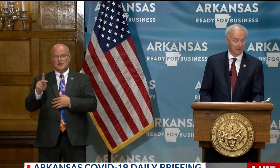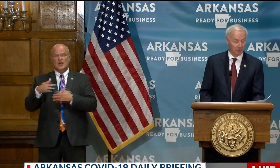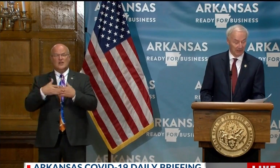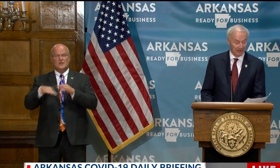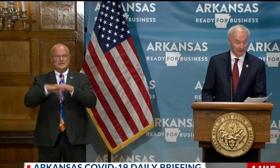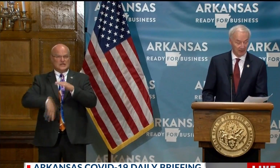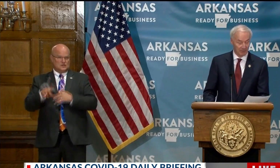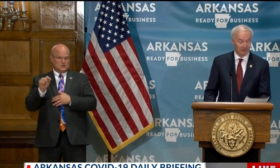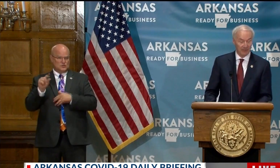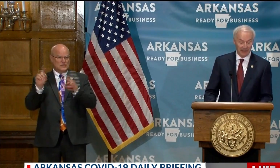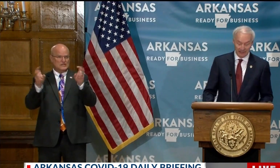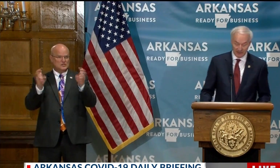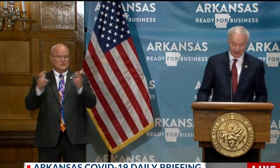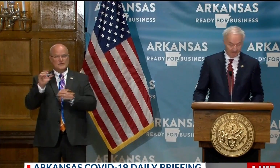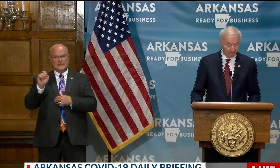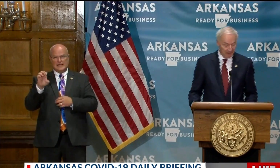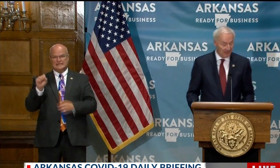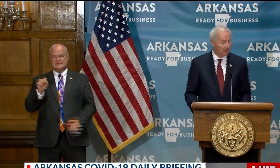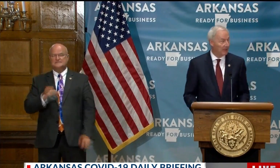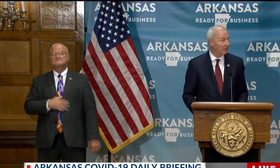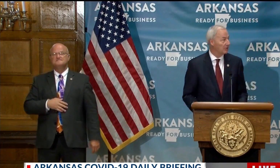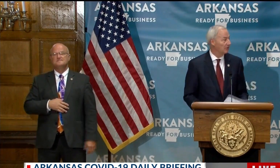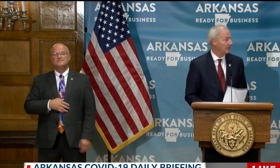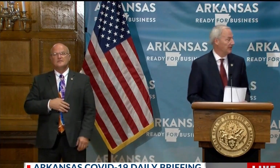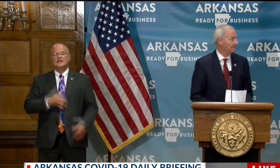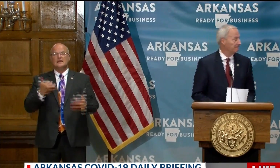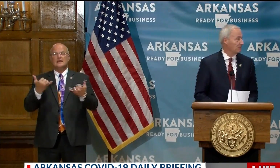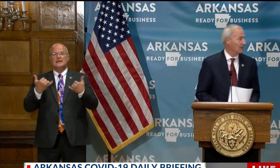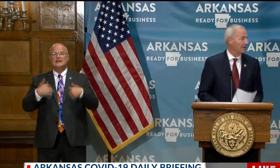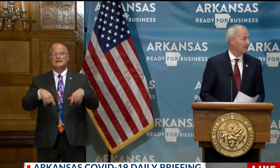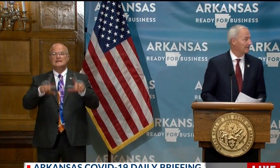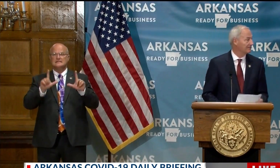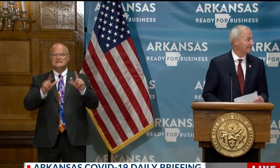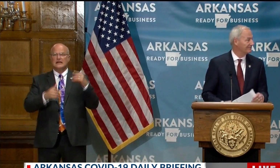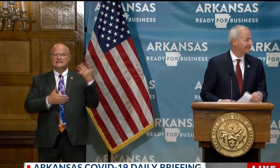HERE AGAIN THE SAME CONCENTRATION IN REALLY FIVE COUNTIES THAT WE SEE IN